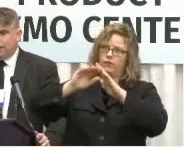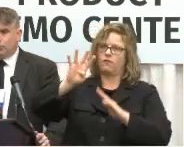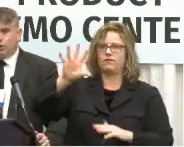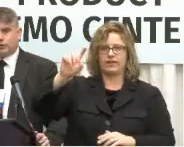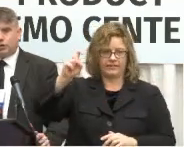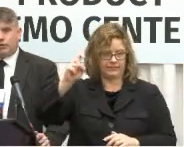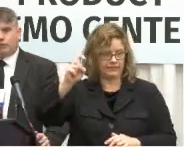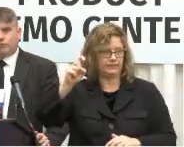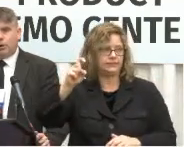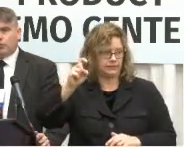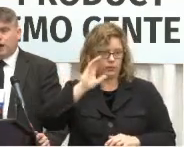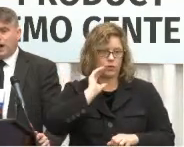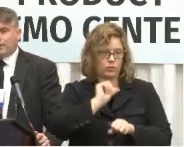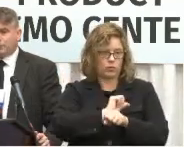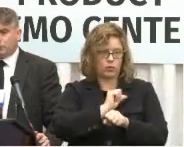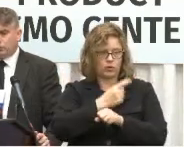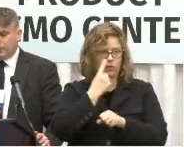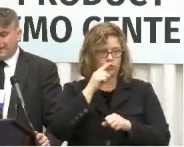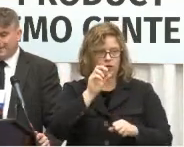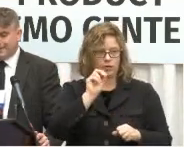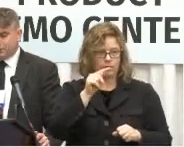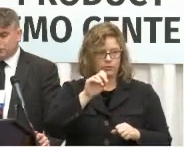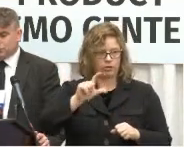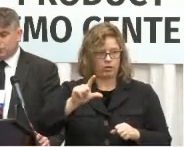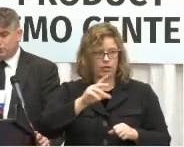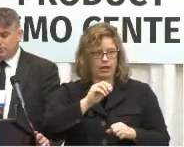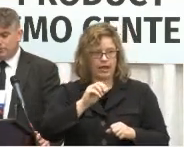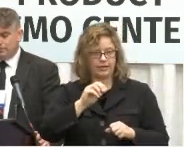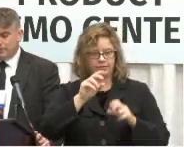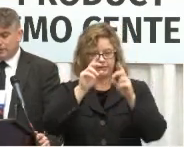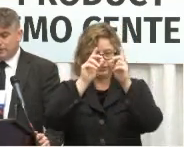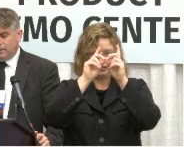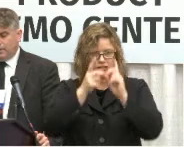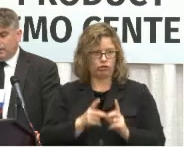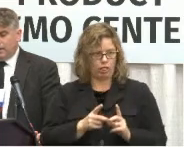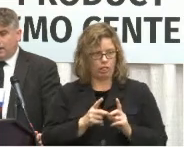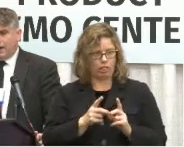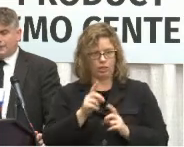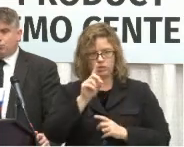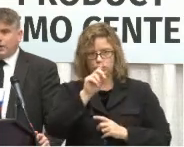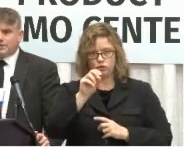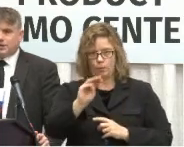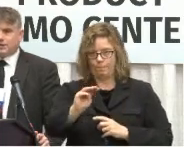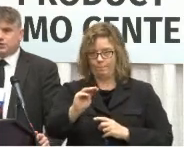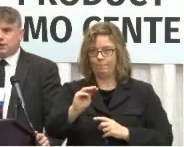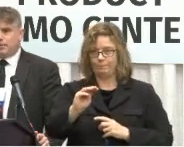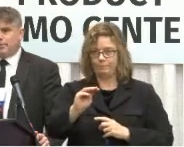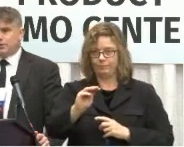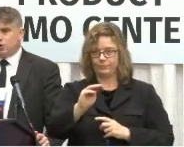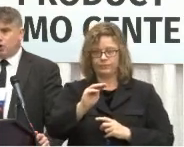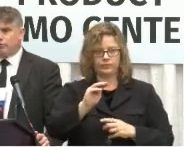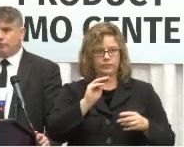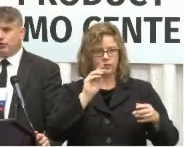It works off of both optical and digital zoom, has one-touch button overview.